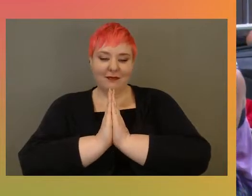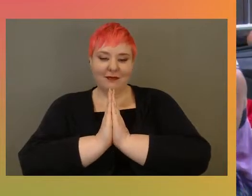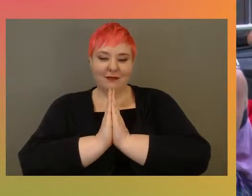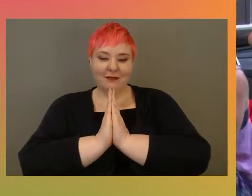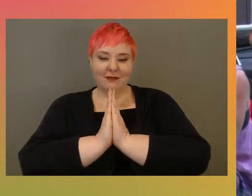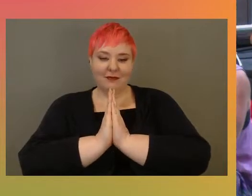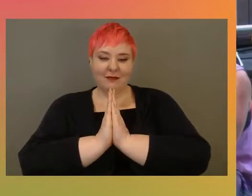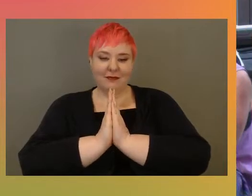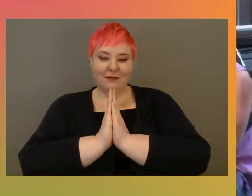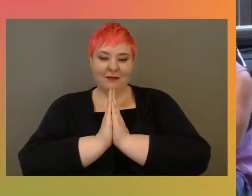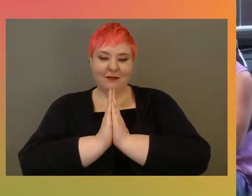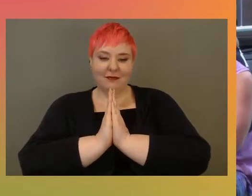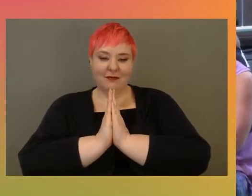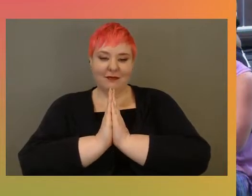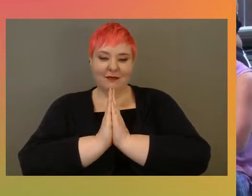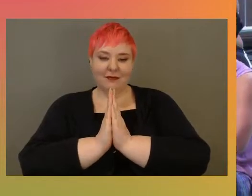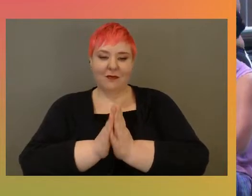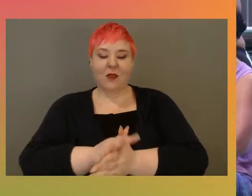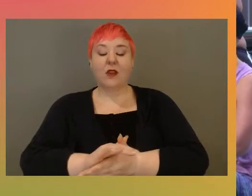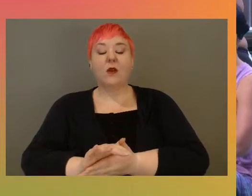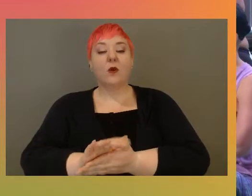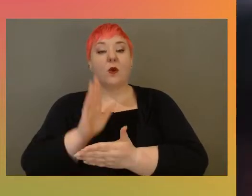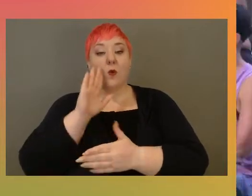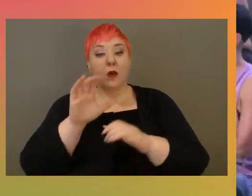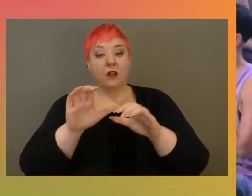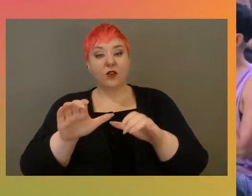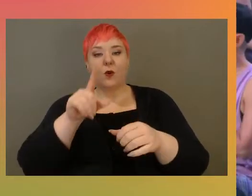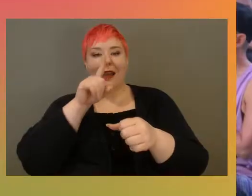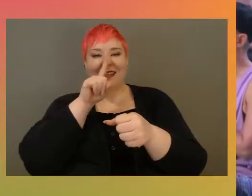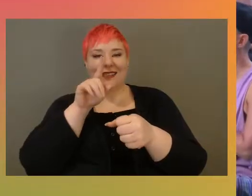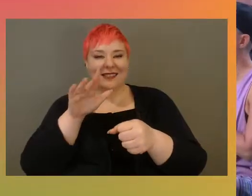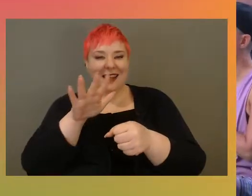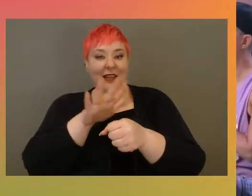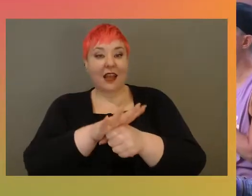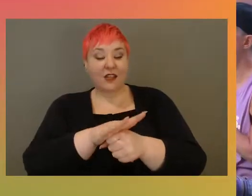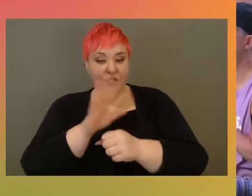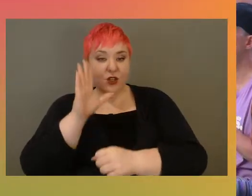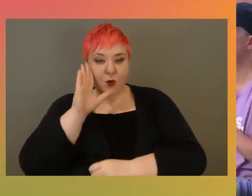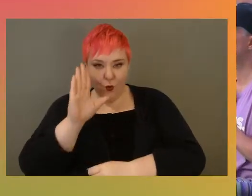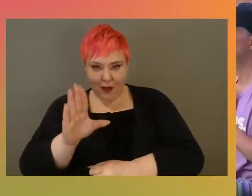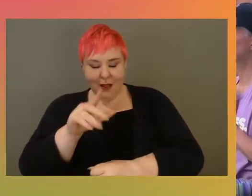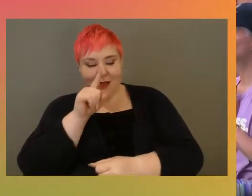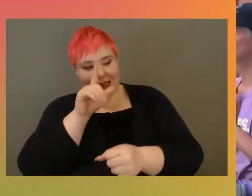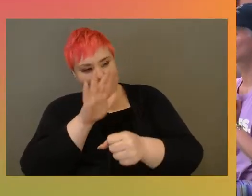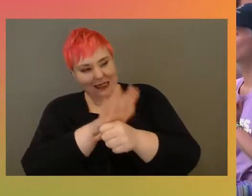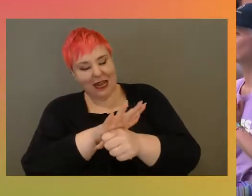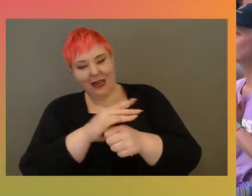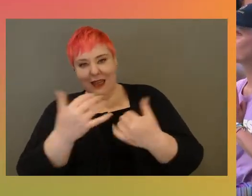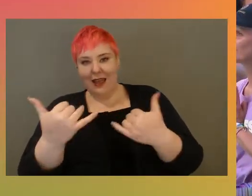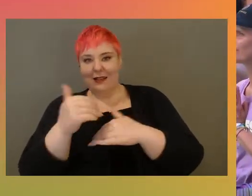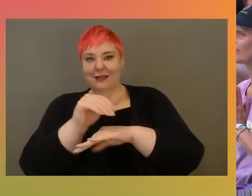GATHER YOUR HANDS IN FRONT OF